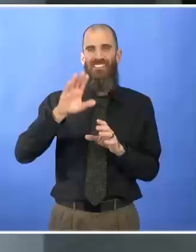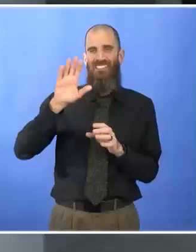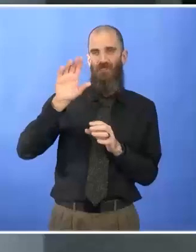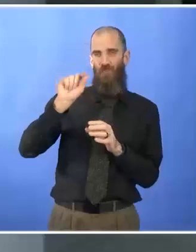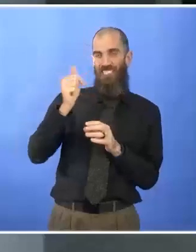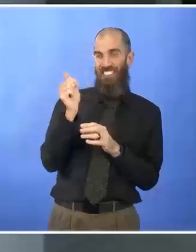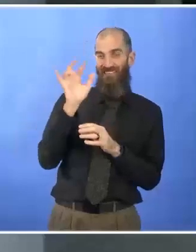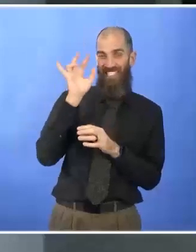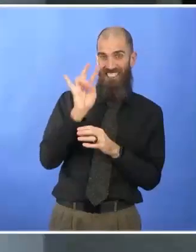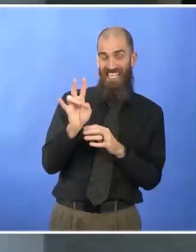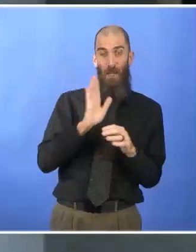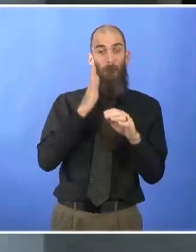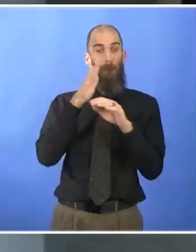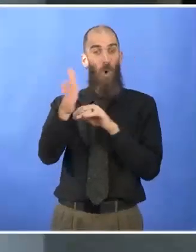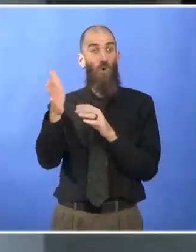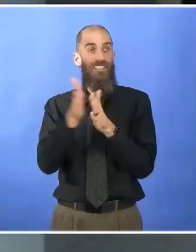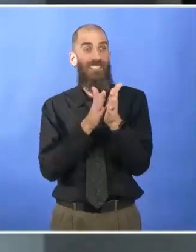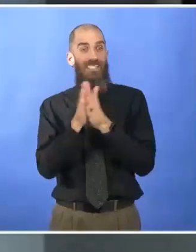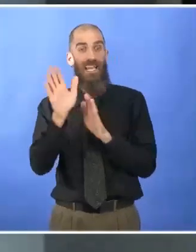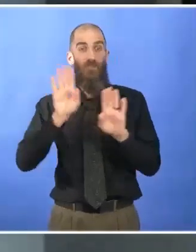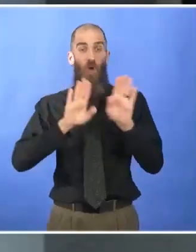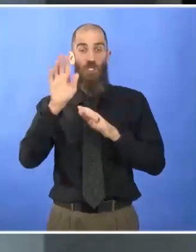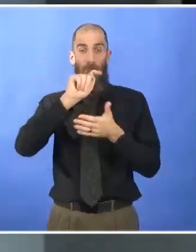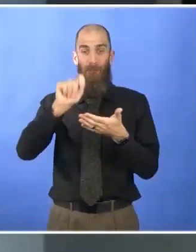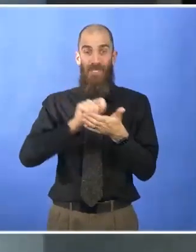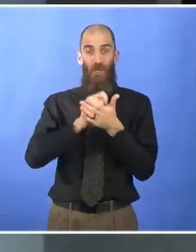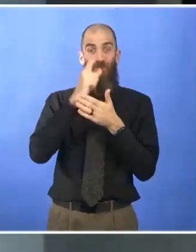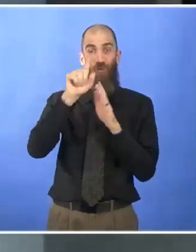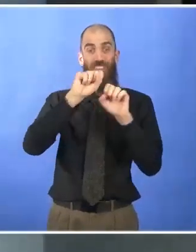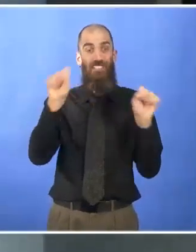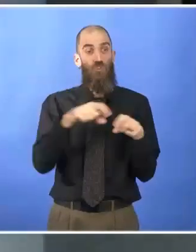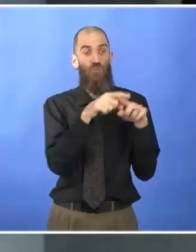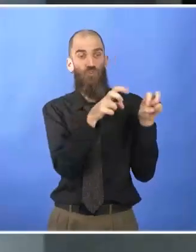INCENTIVE AUCTION PERIOD ENDED ON JULY 13, 2020.